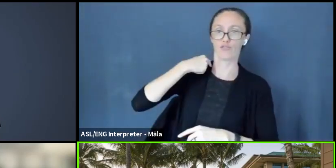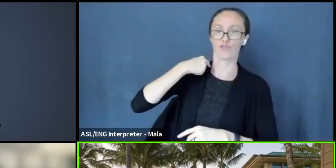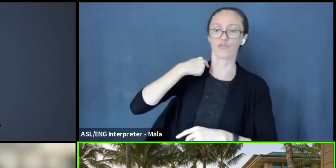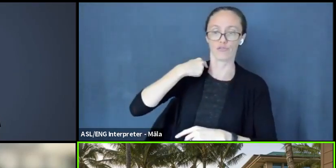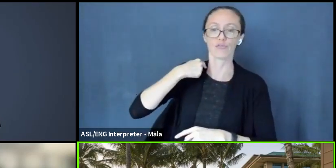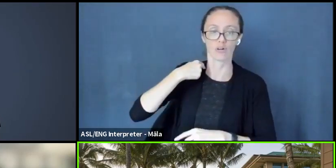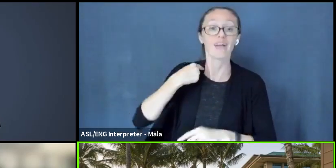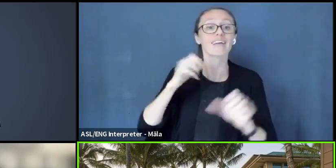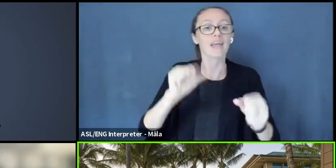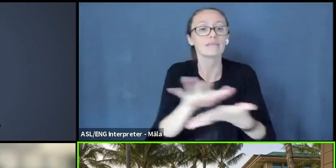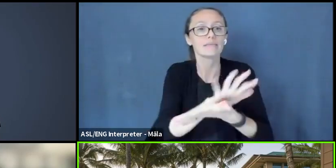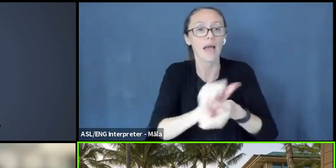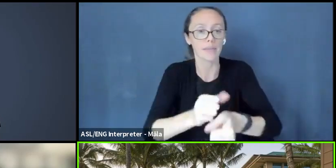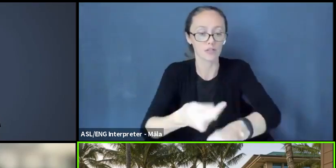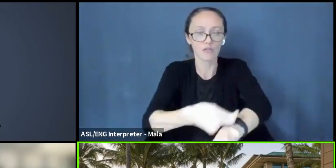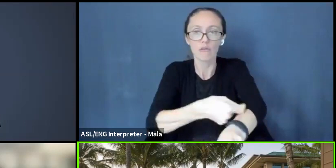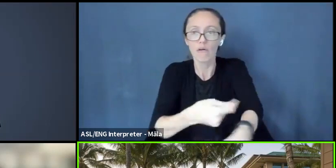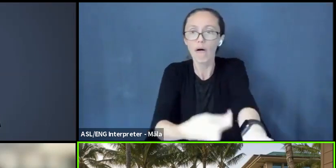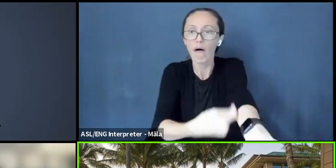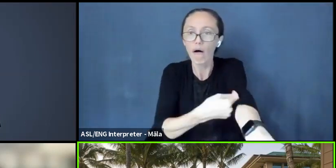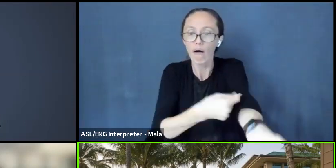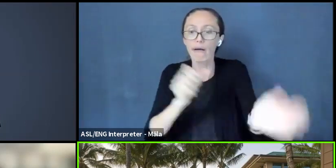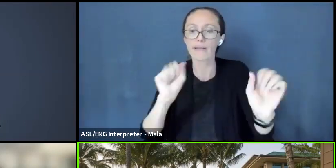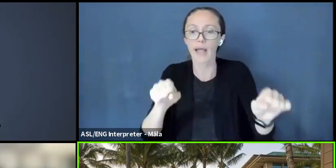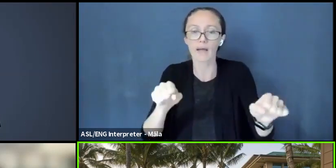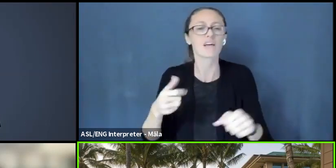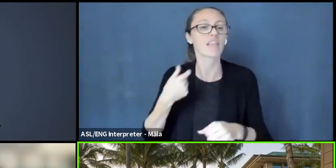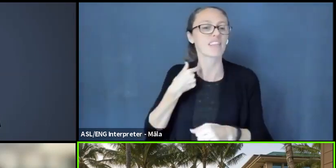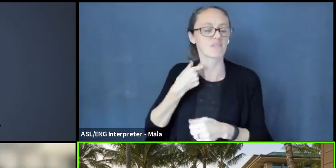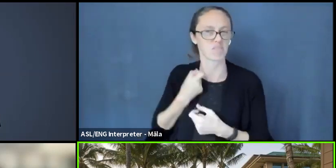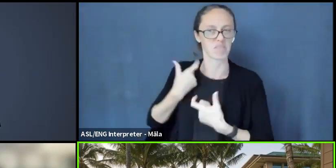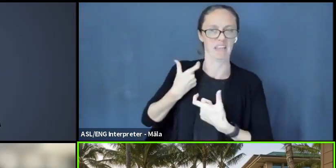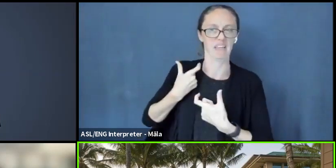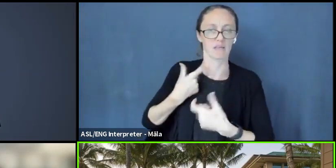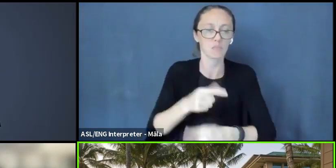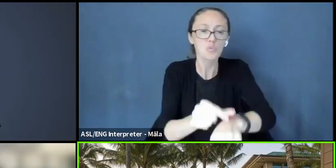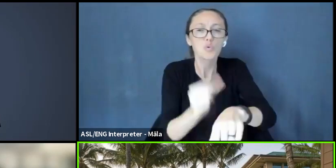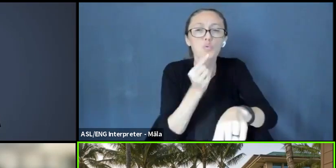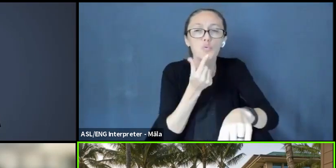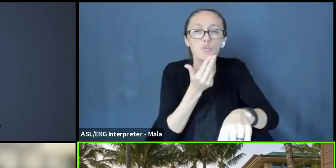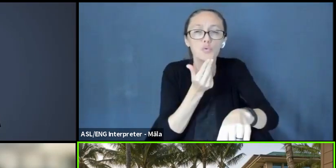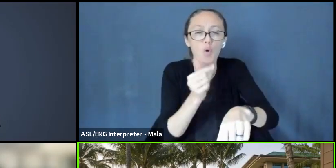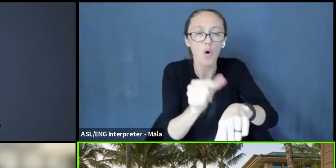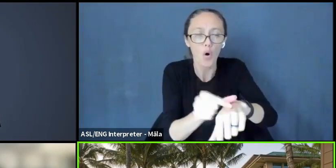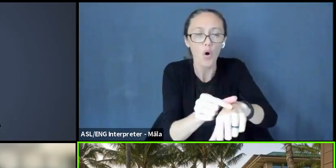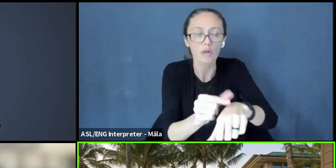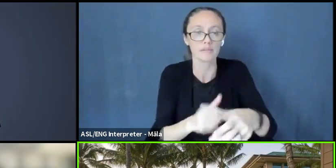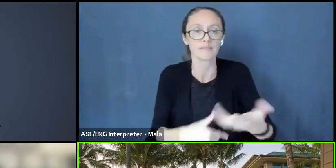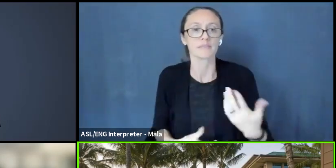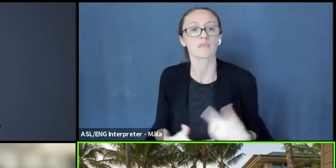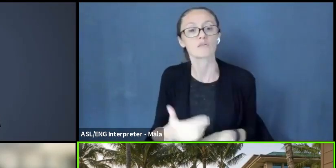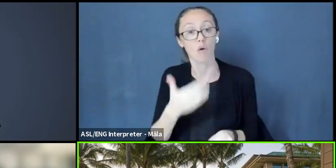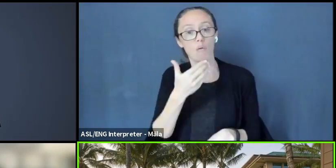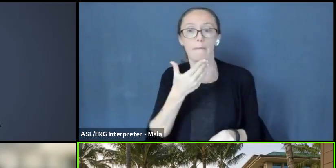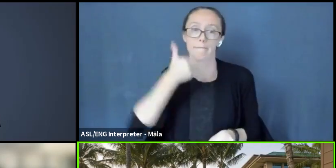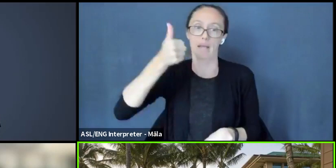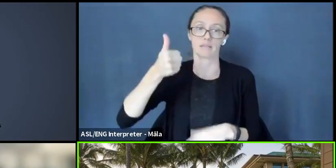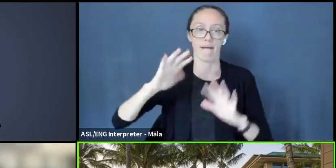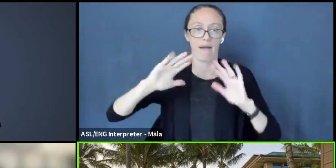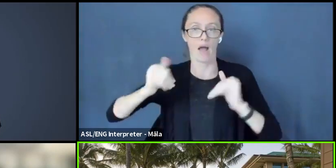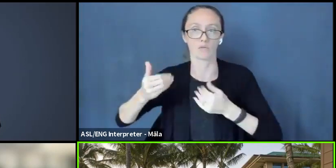Medicines have to go into the big veins to help keep the patient alive and keep blood